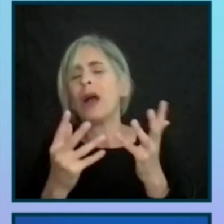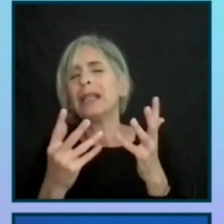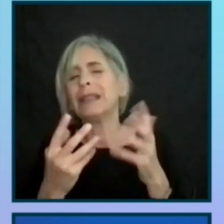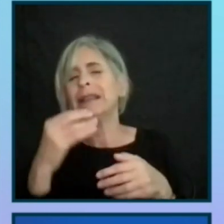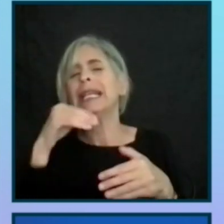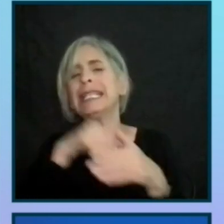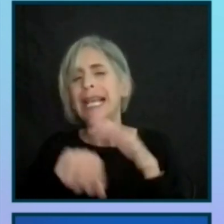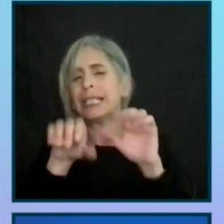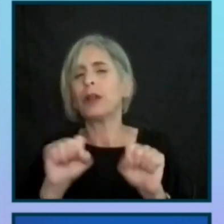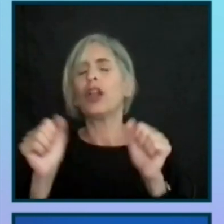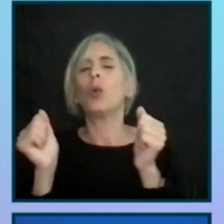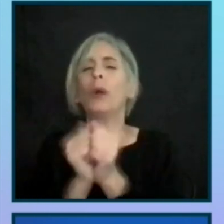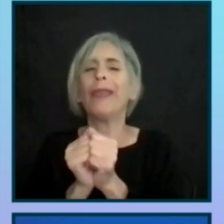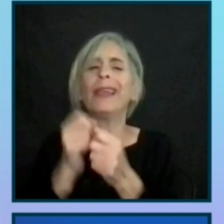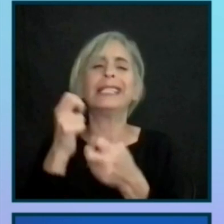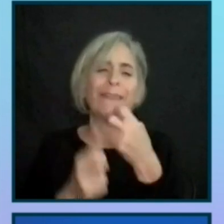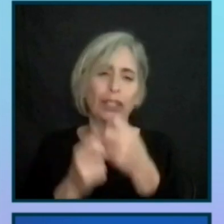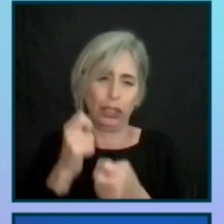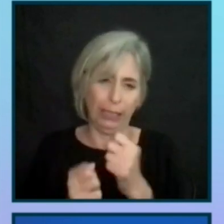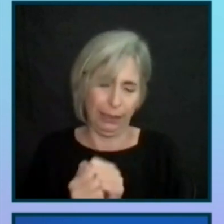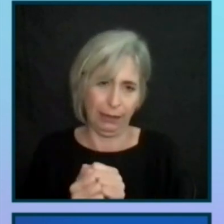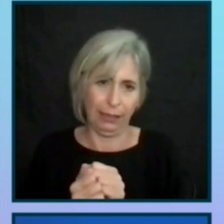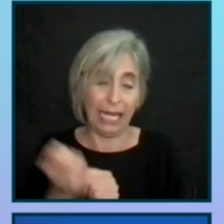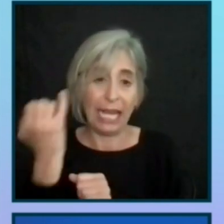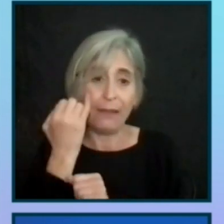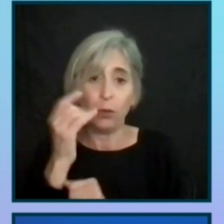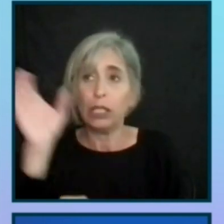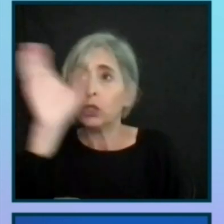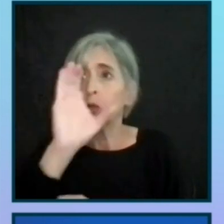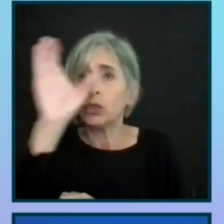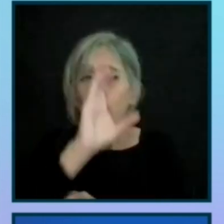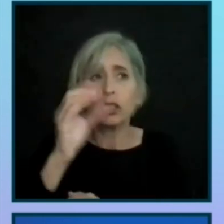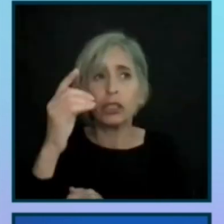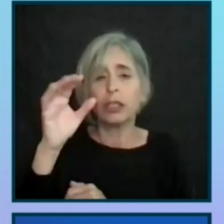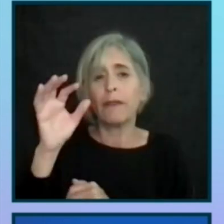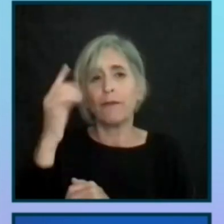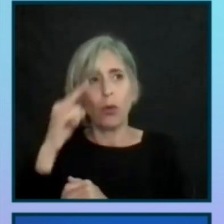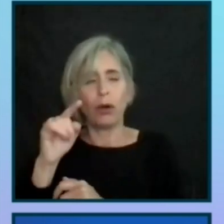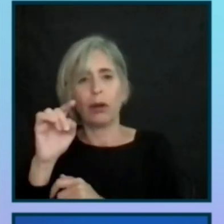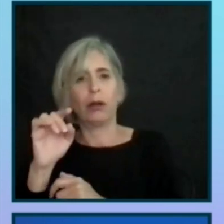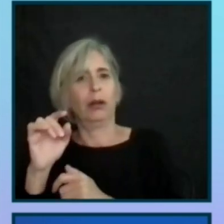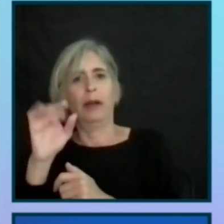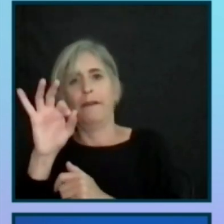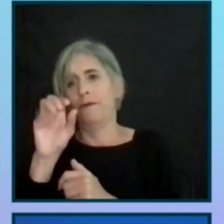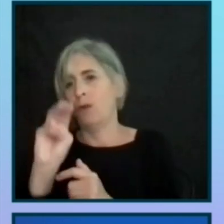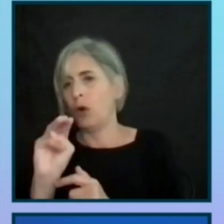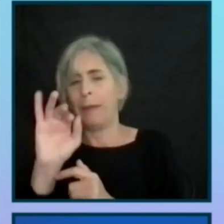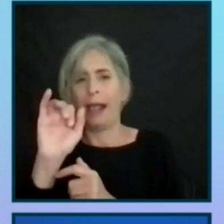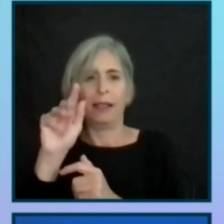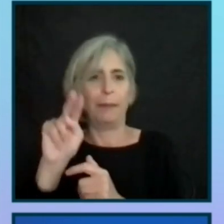So for example, if you needed to search for form elements to proceed, because the register or login button